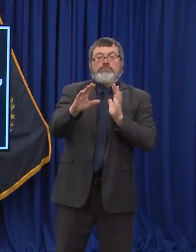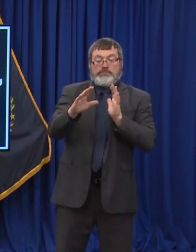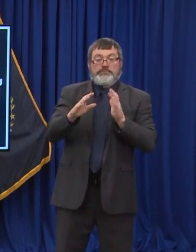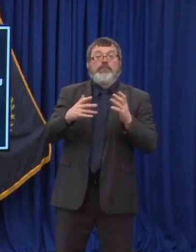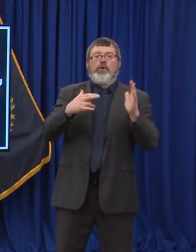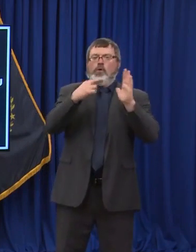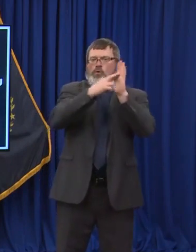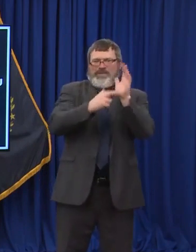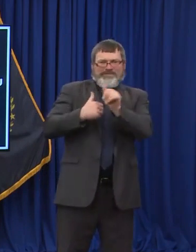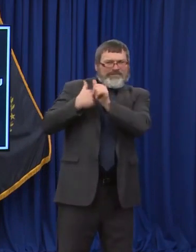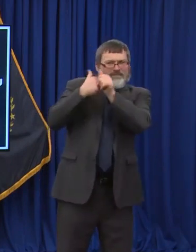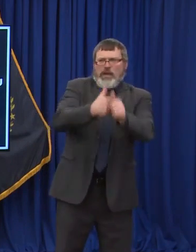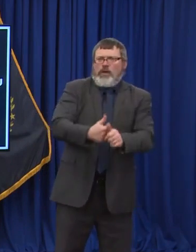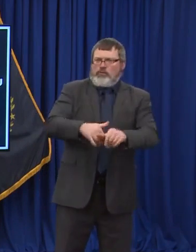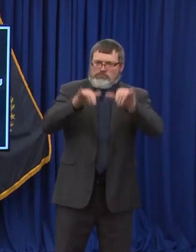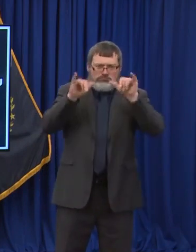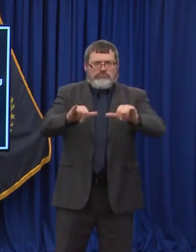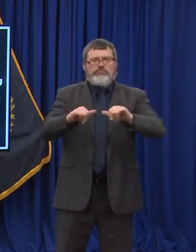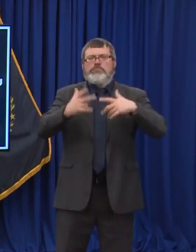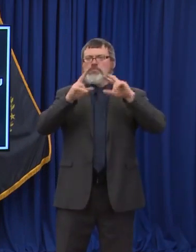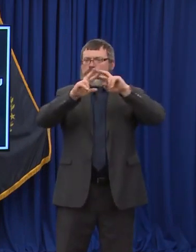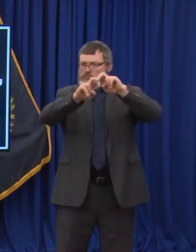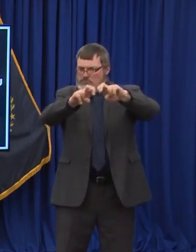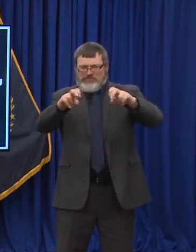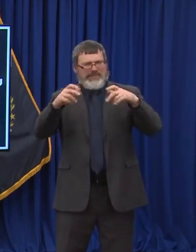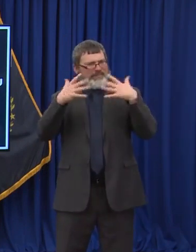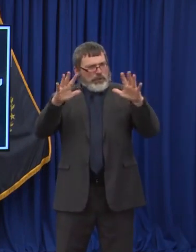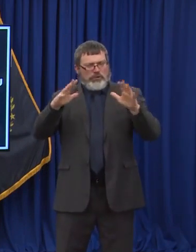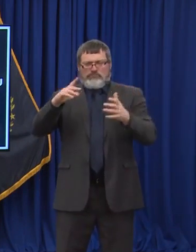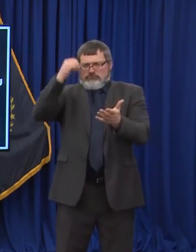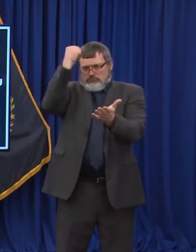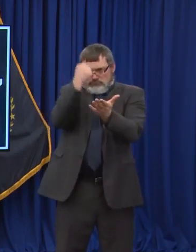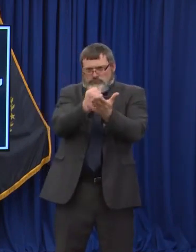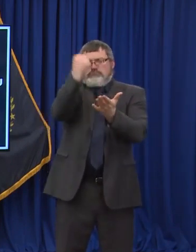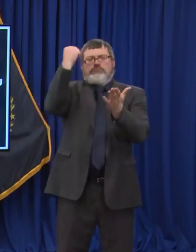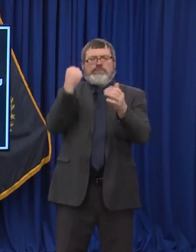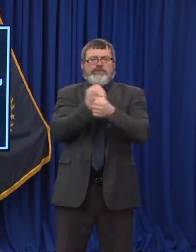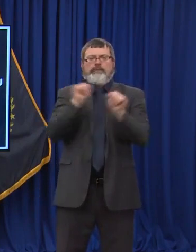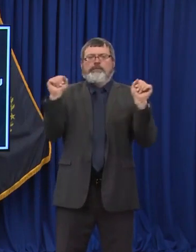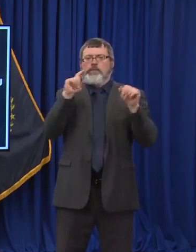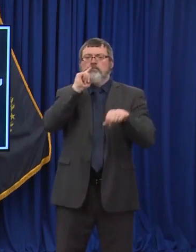THE STATE’S TOP DOCTOR ASSURING EVERYONE THE VACCINE IS SAFE.